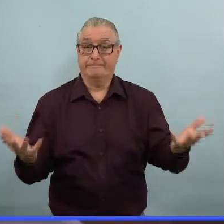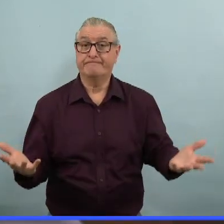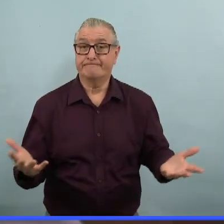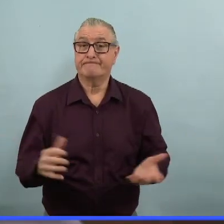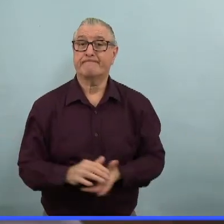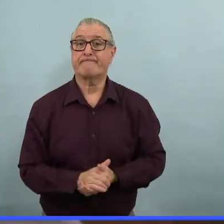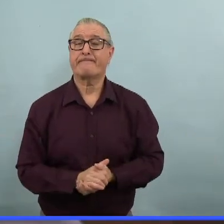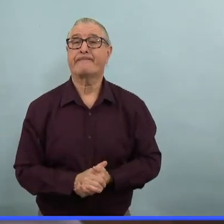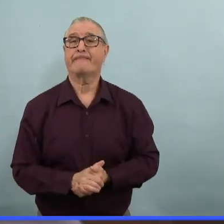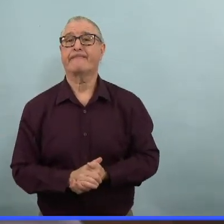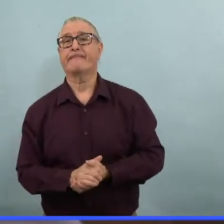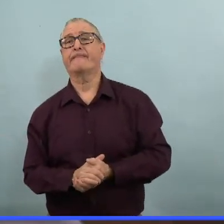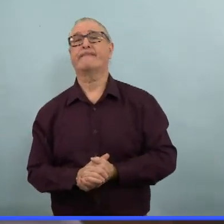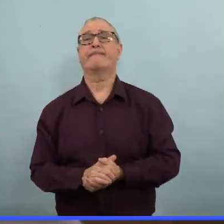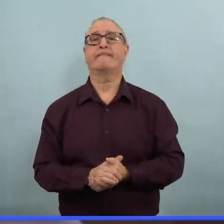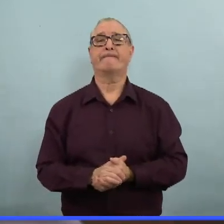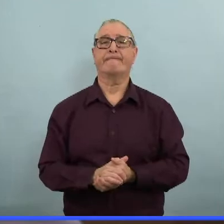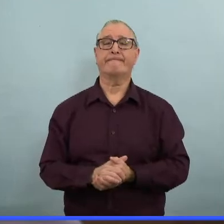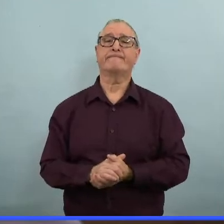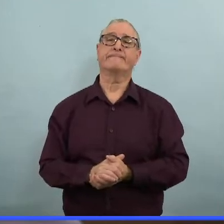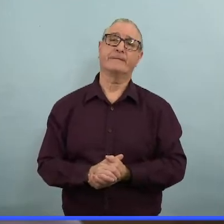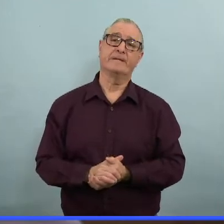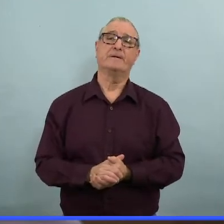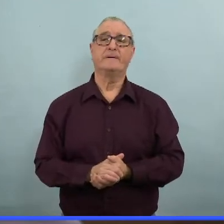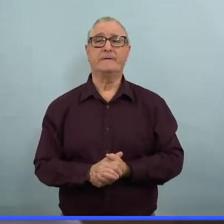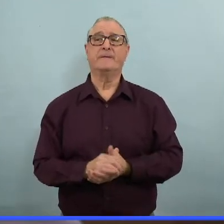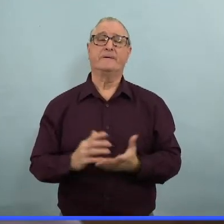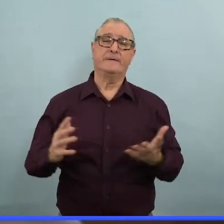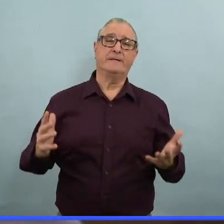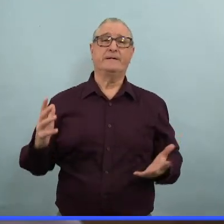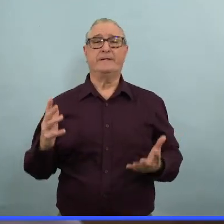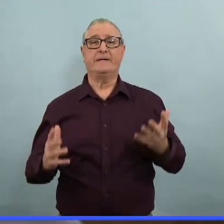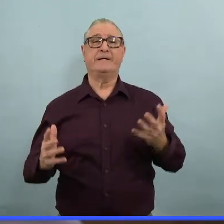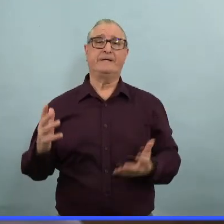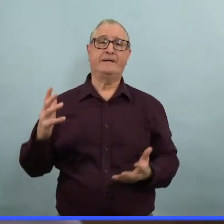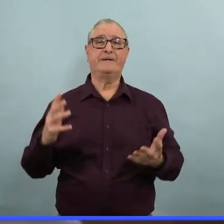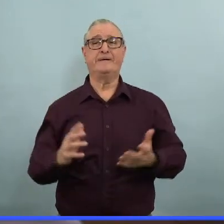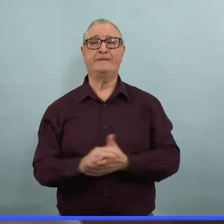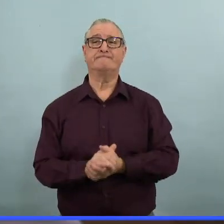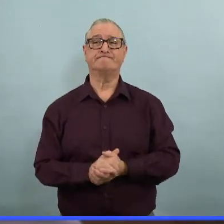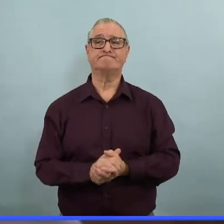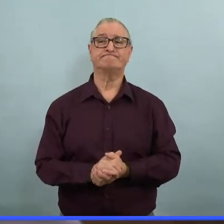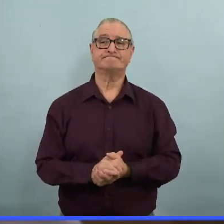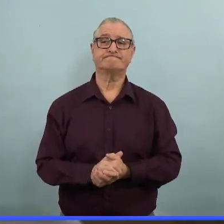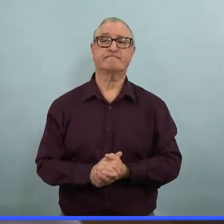challenges on you know some of the sickest manitobans and so we definitely need to